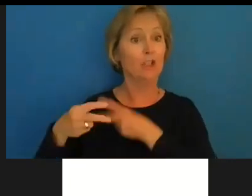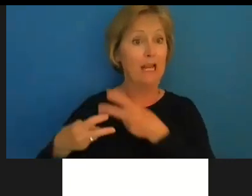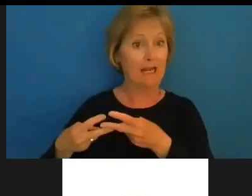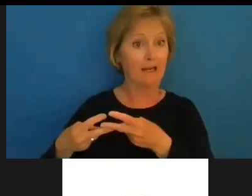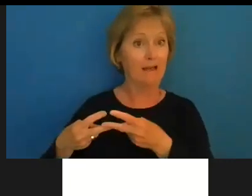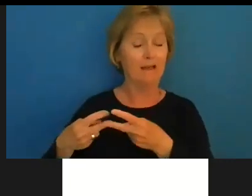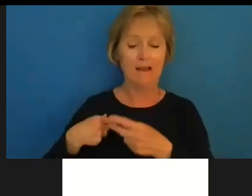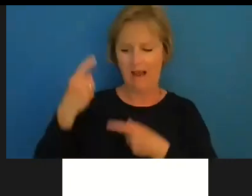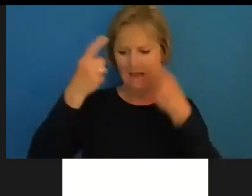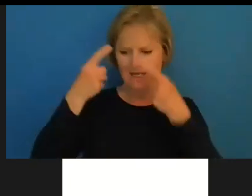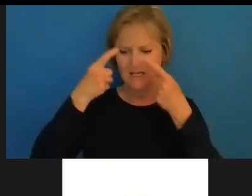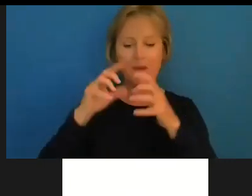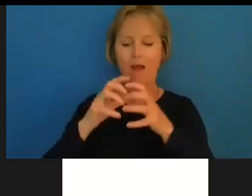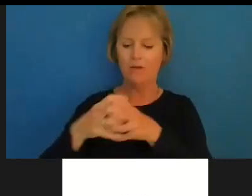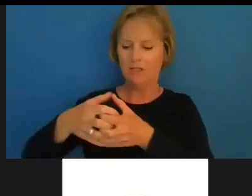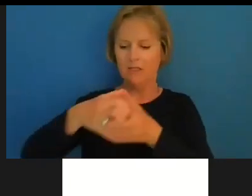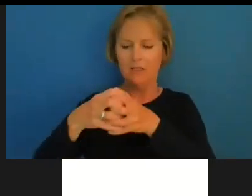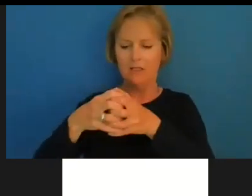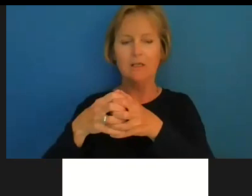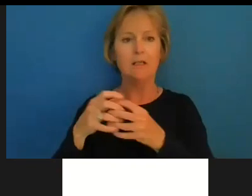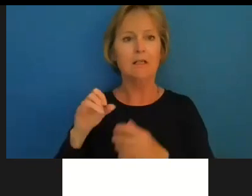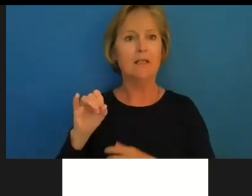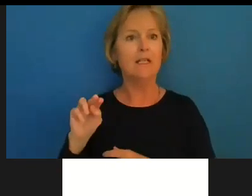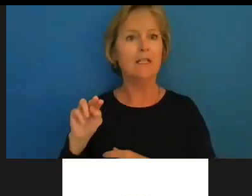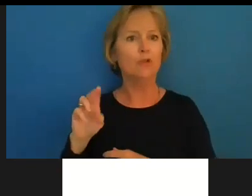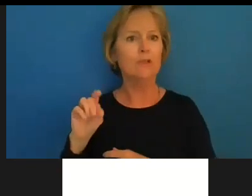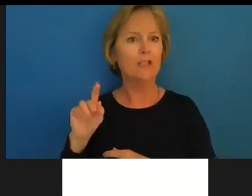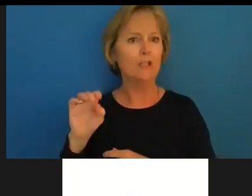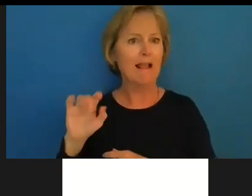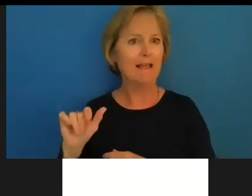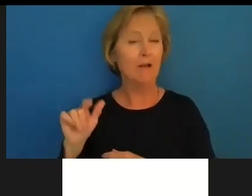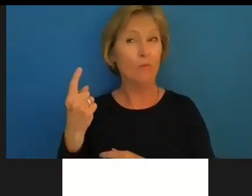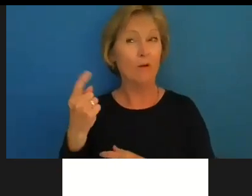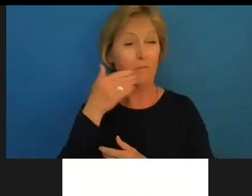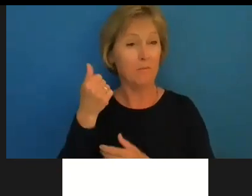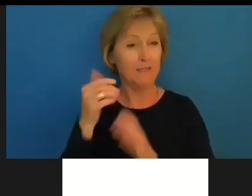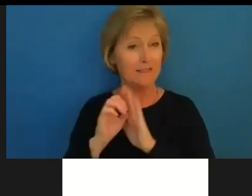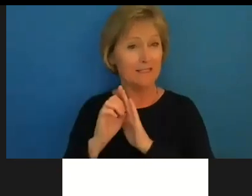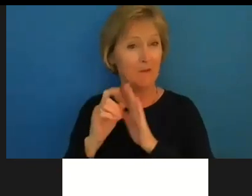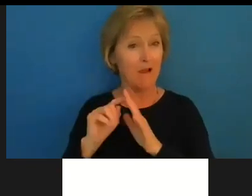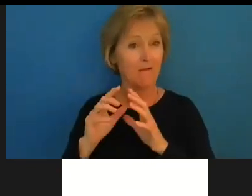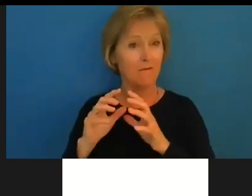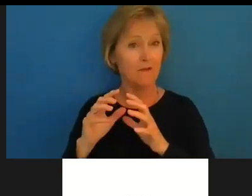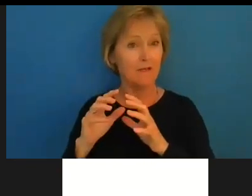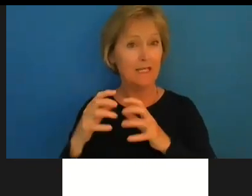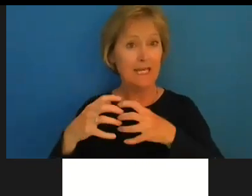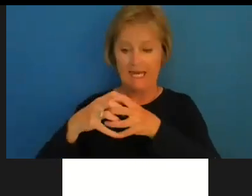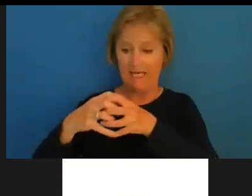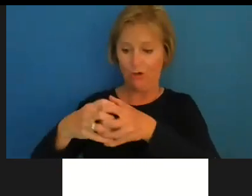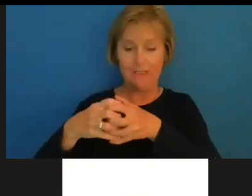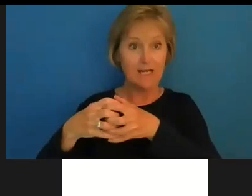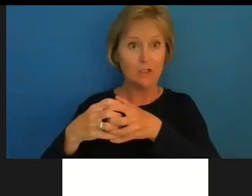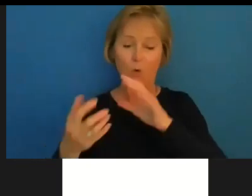I think about intersectionality, I think that one of the best examples of overlapping or interlocking